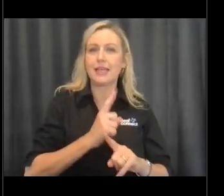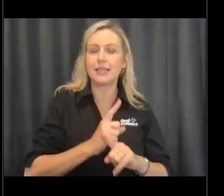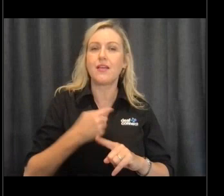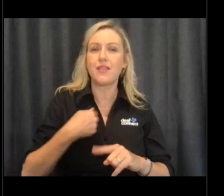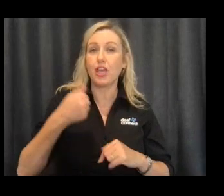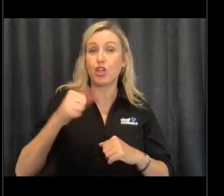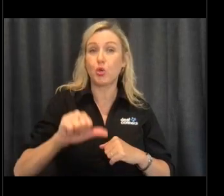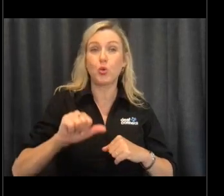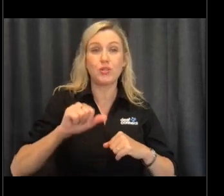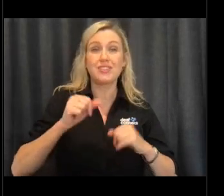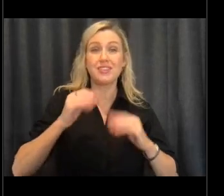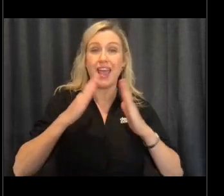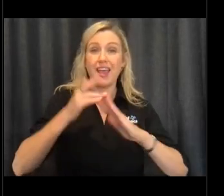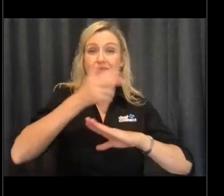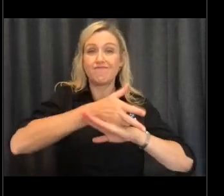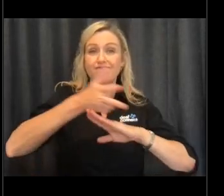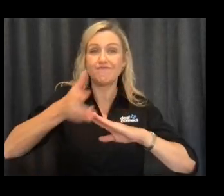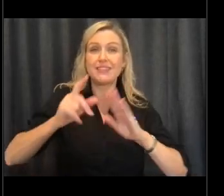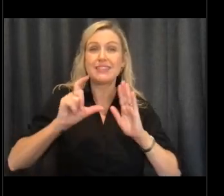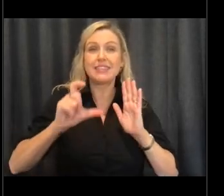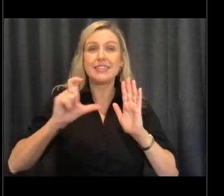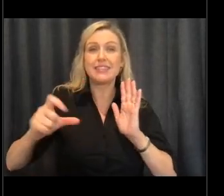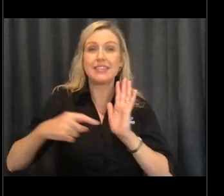footage to identify what happened in a particular area.